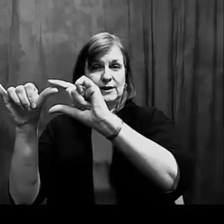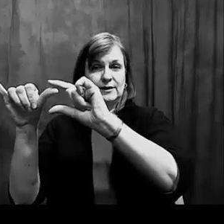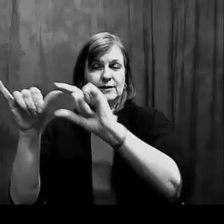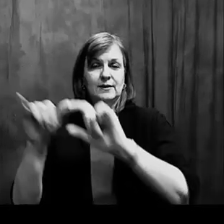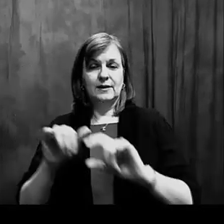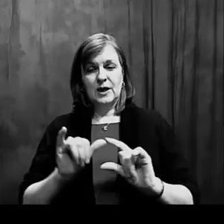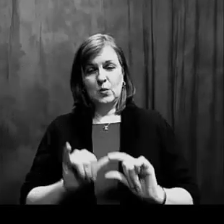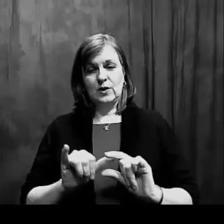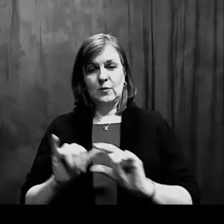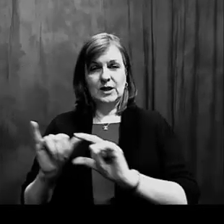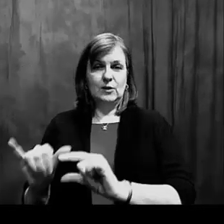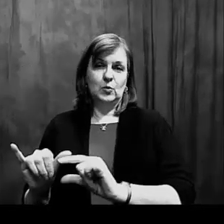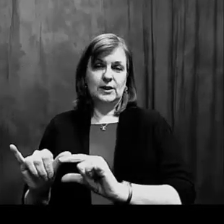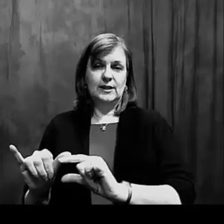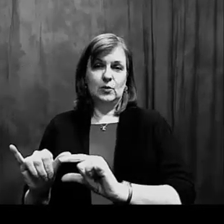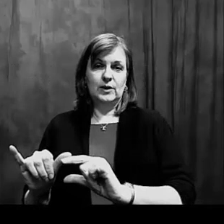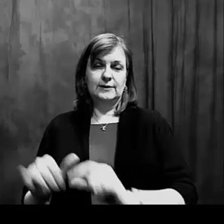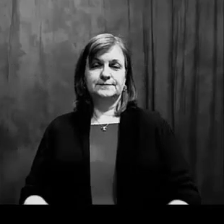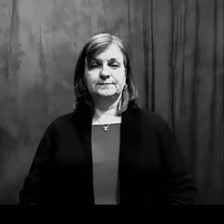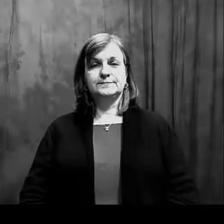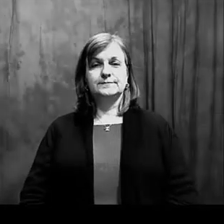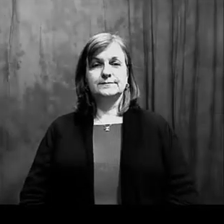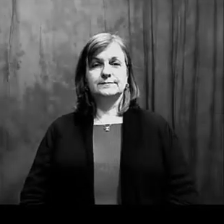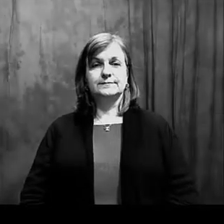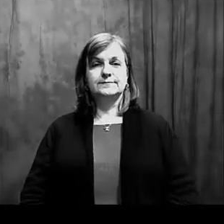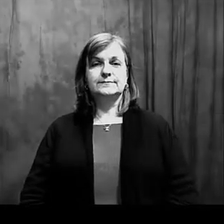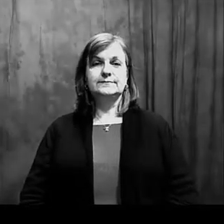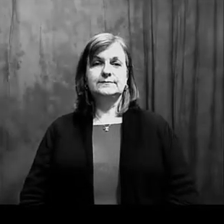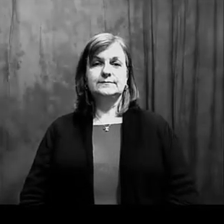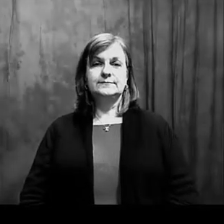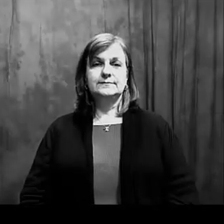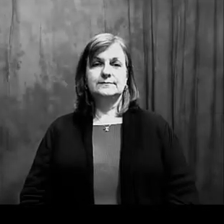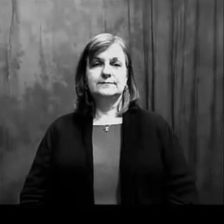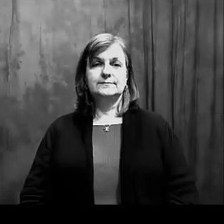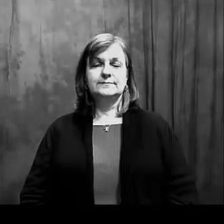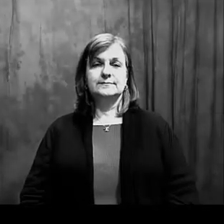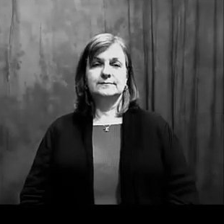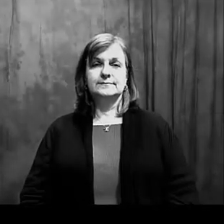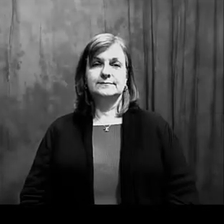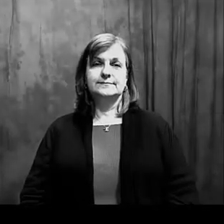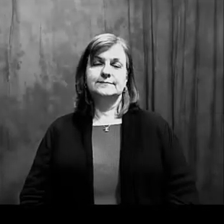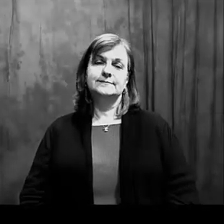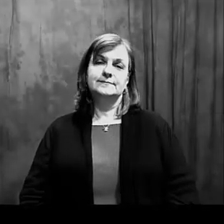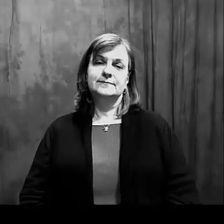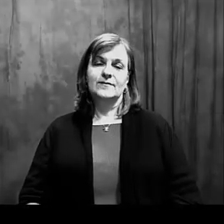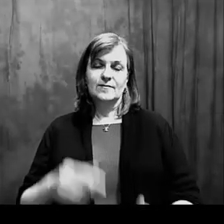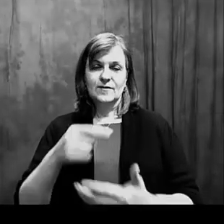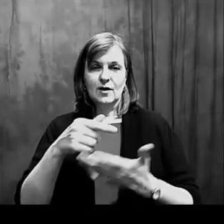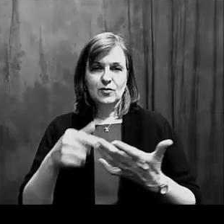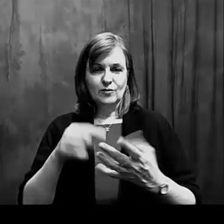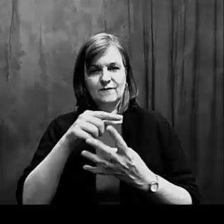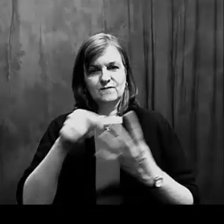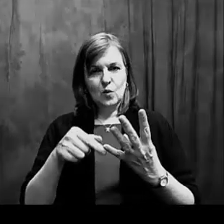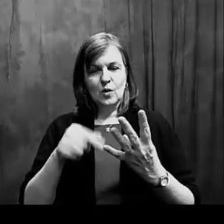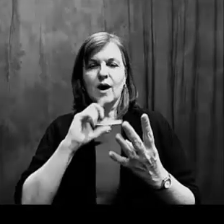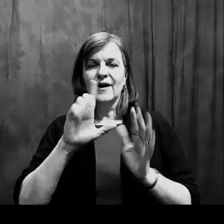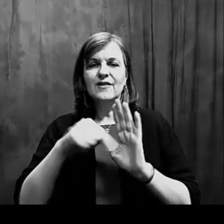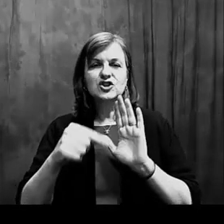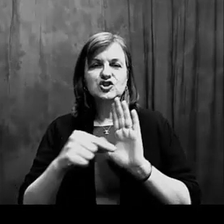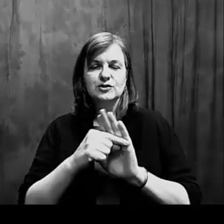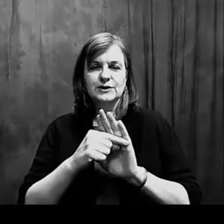so what we've just done is created the next generation we've taken a P generation